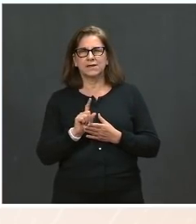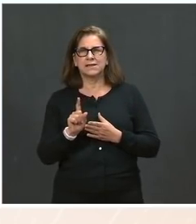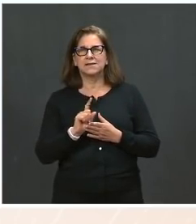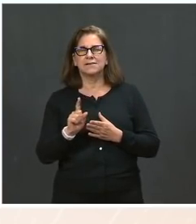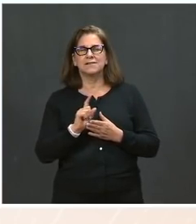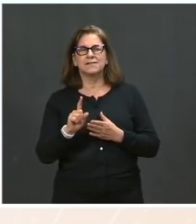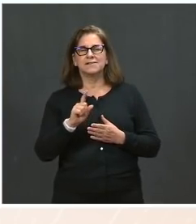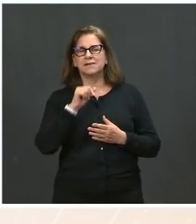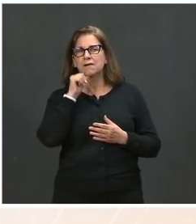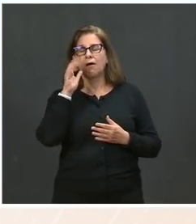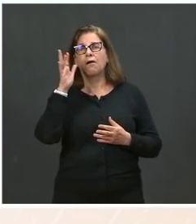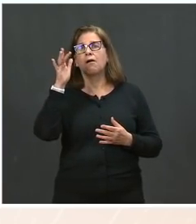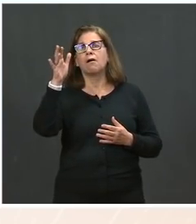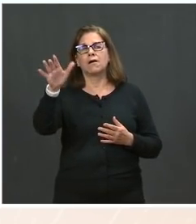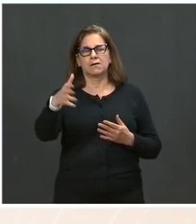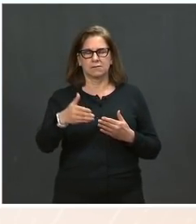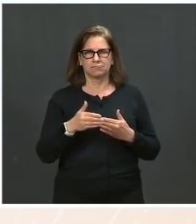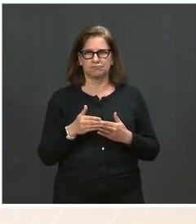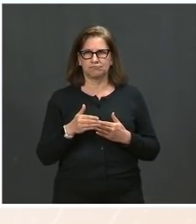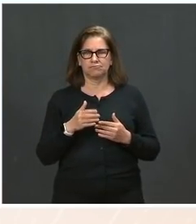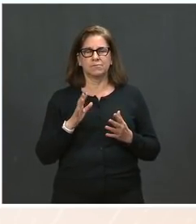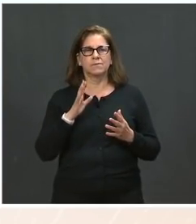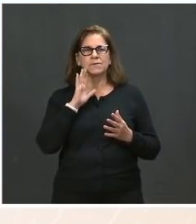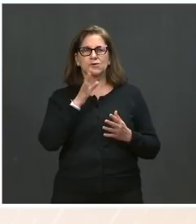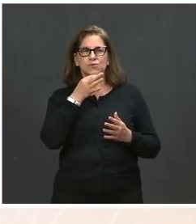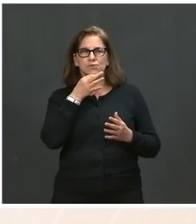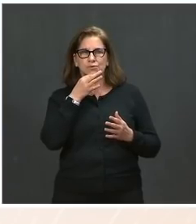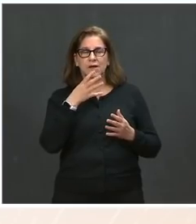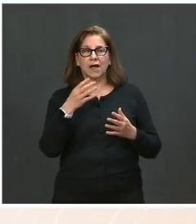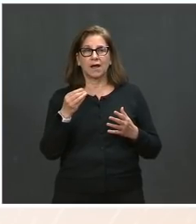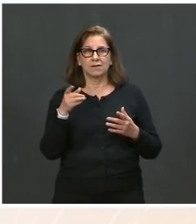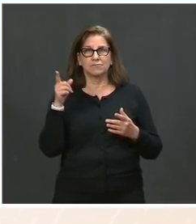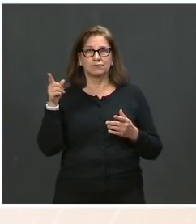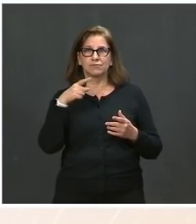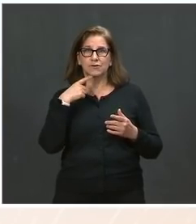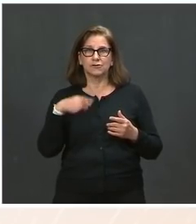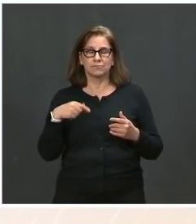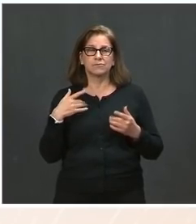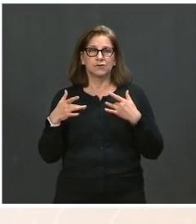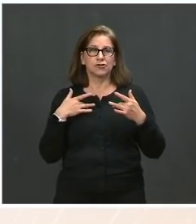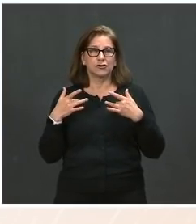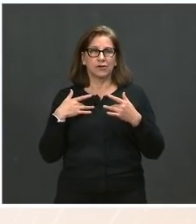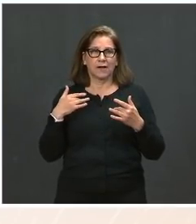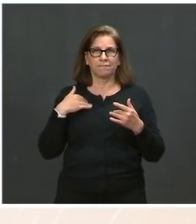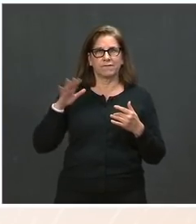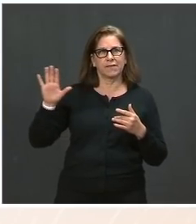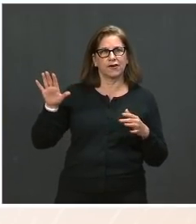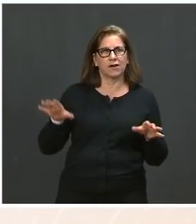to the troubling actions of Russia and this Russian government, where there will be consequences,